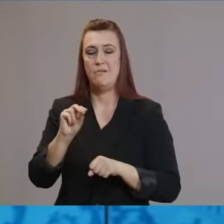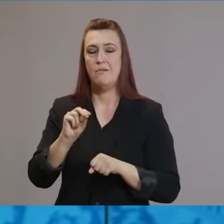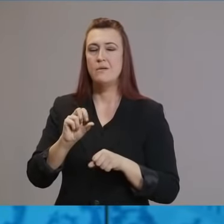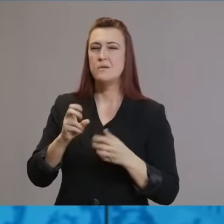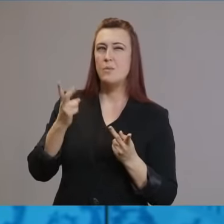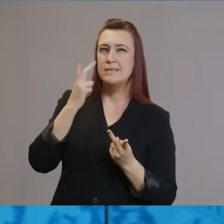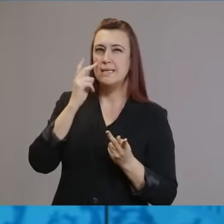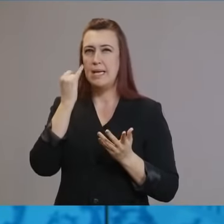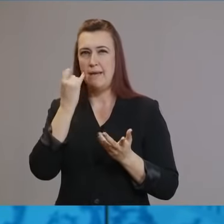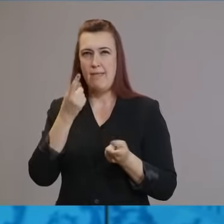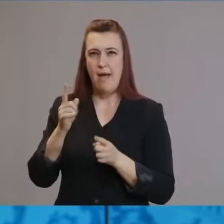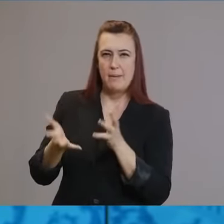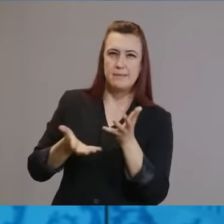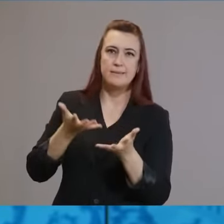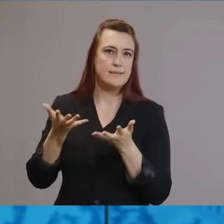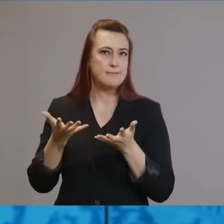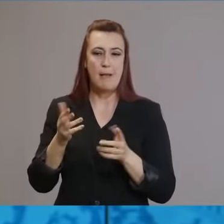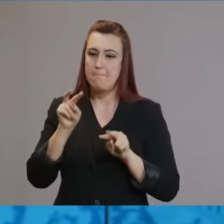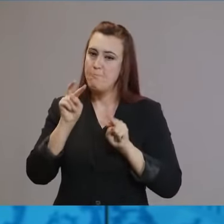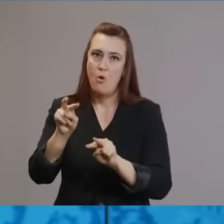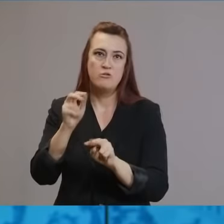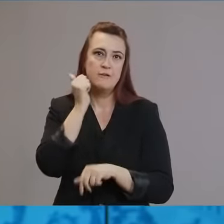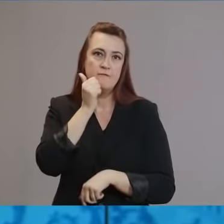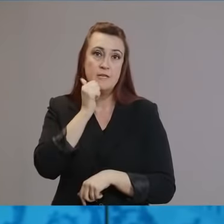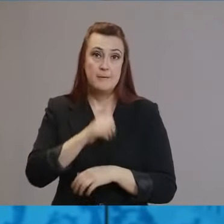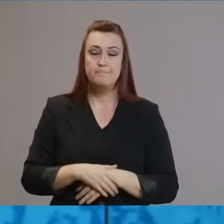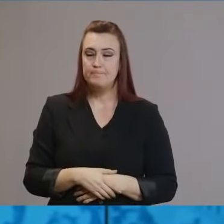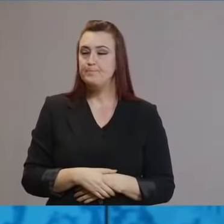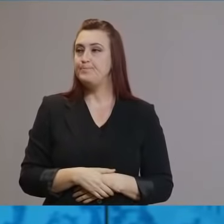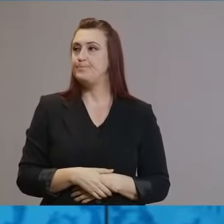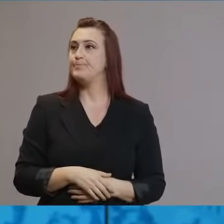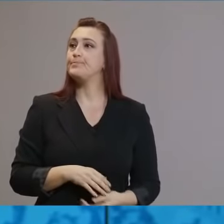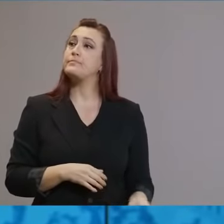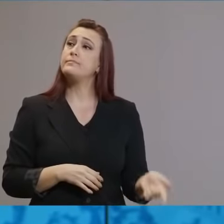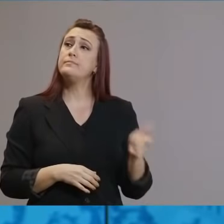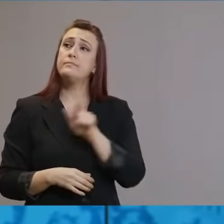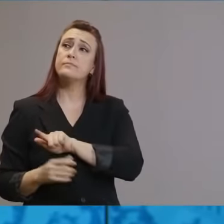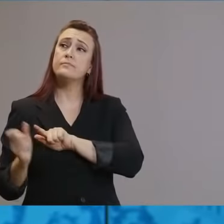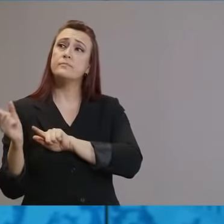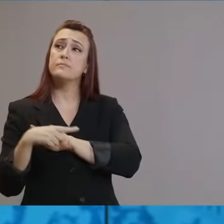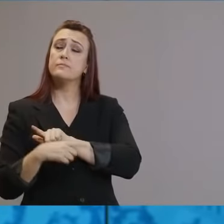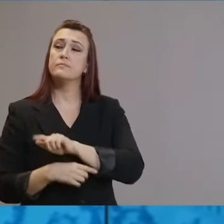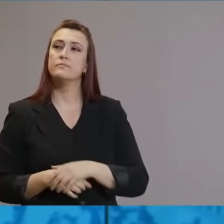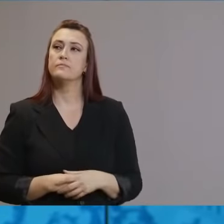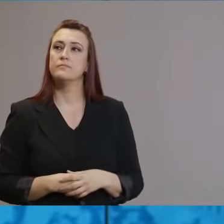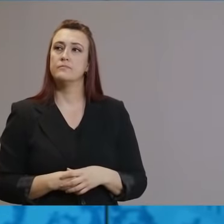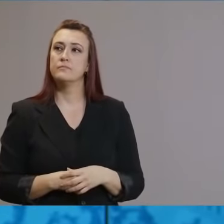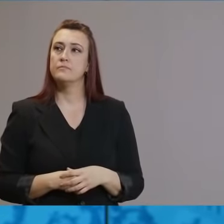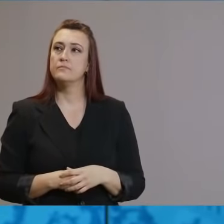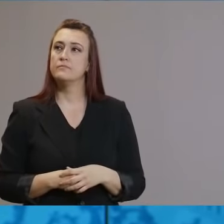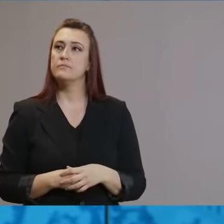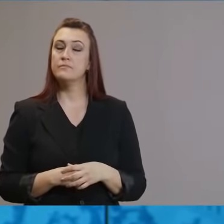DENNIS AND THEN WE WILL MOVE ACROSS.